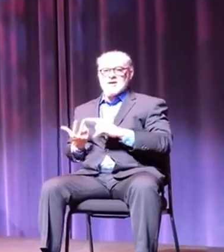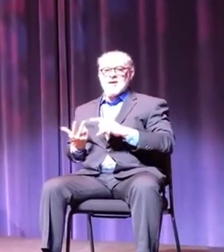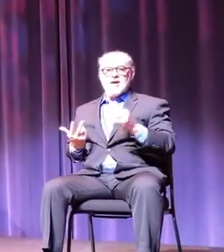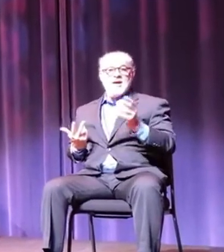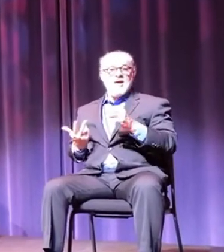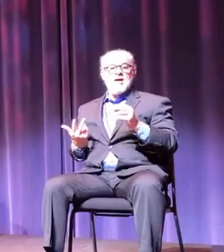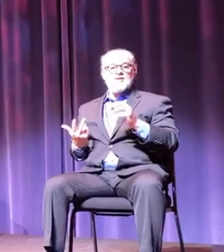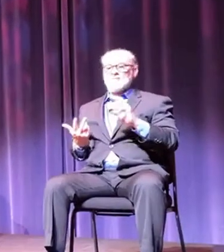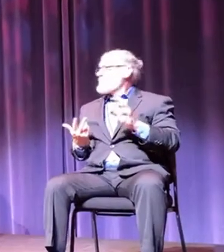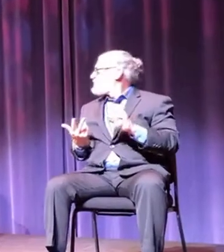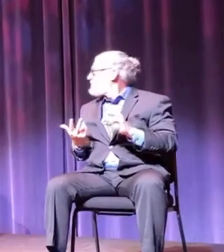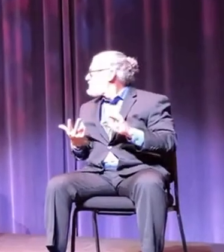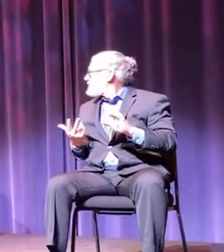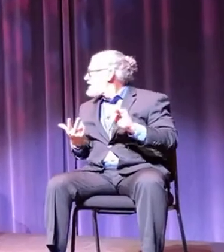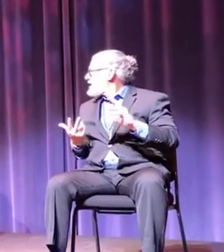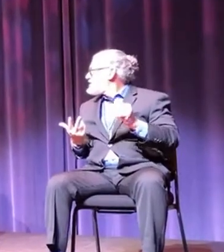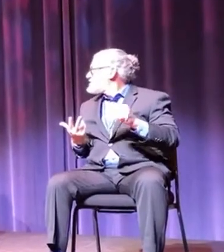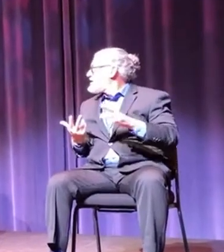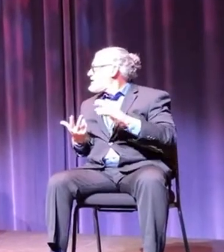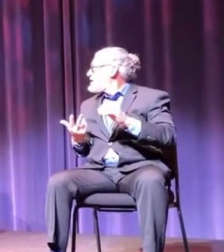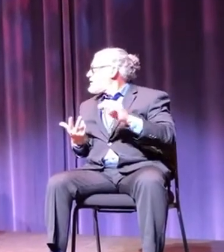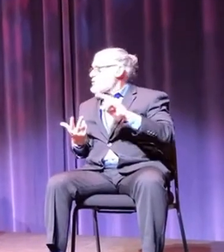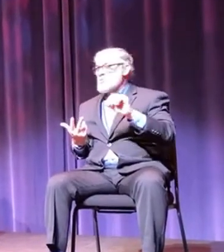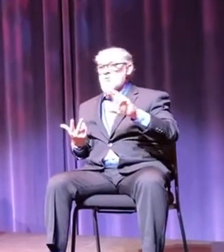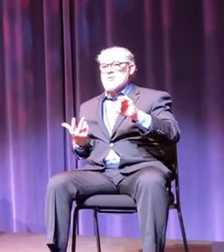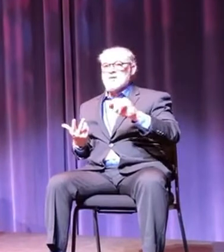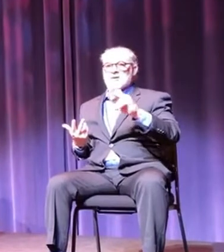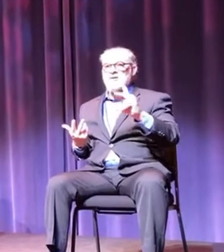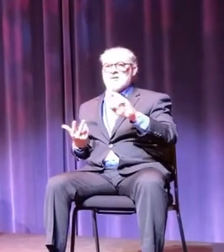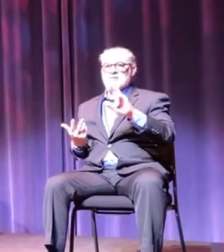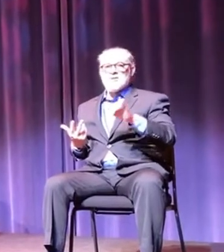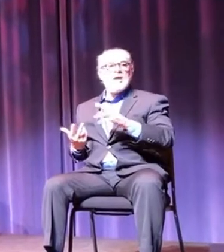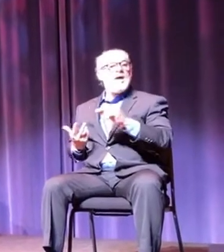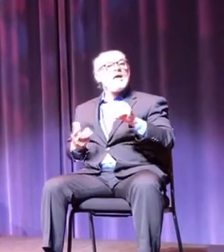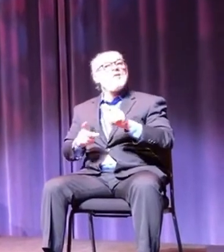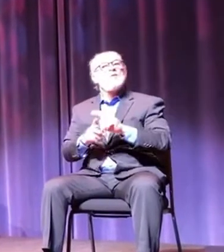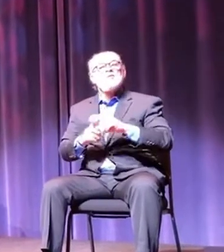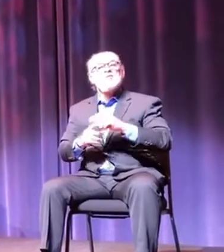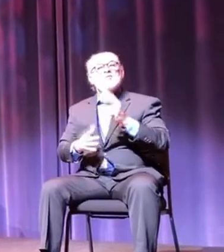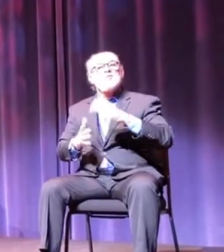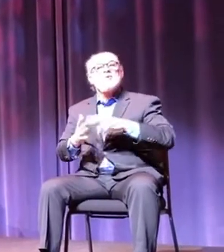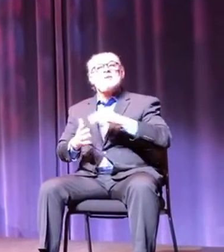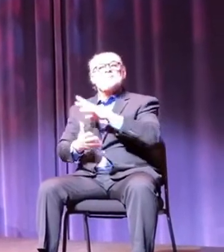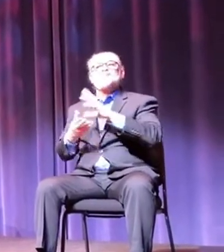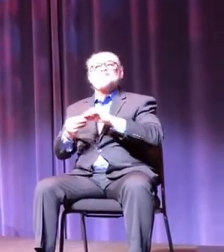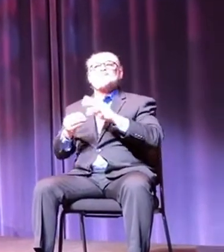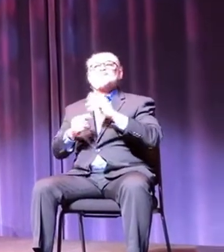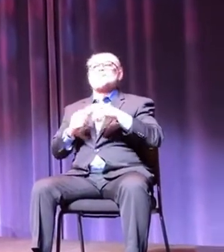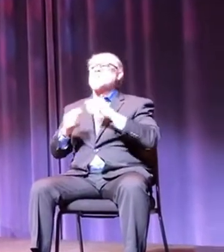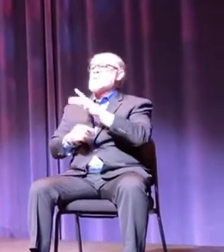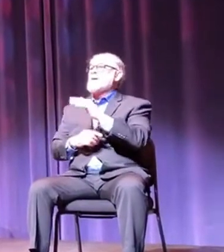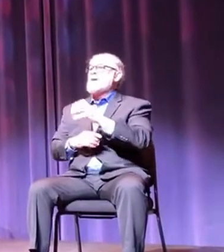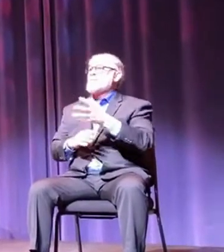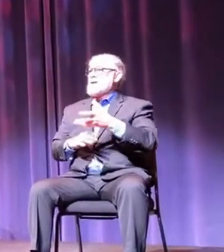huiying b. chan and Nora Hikari. Rather than reading their biographies and taking time away from their talking